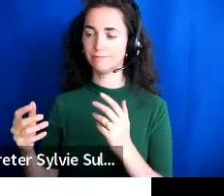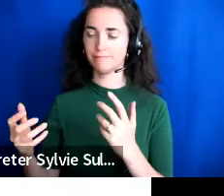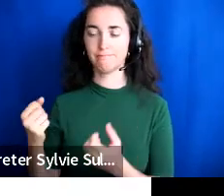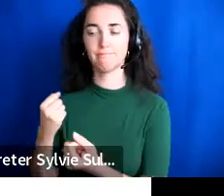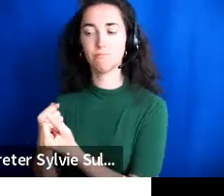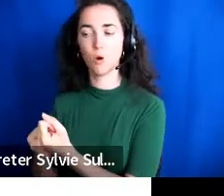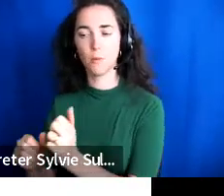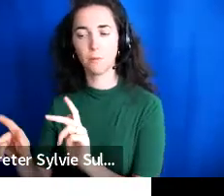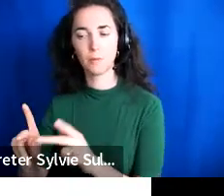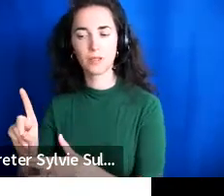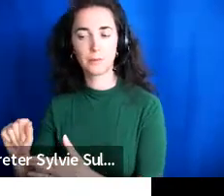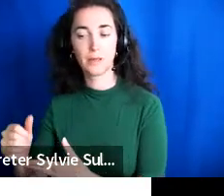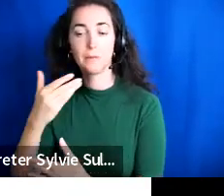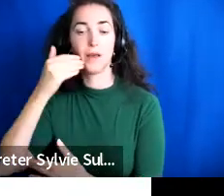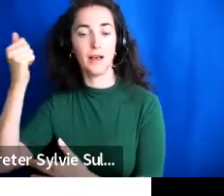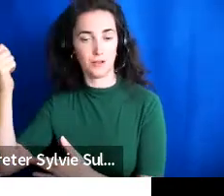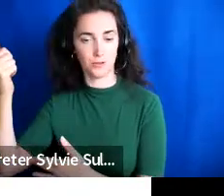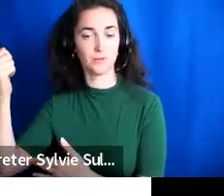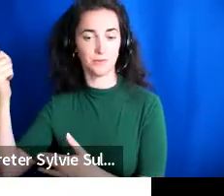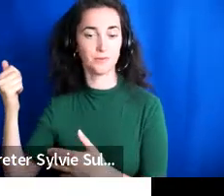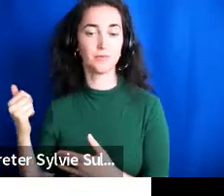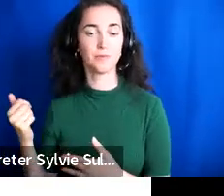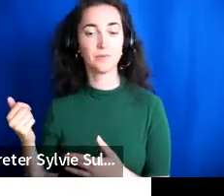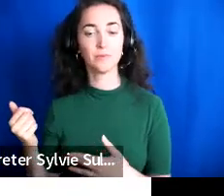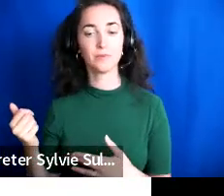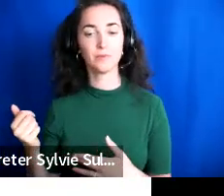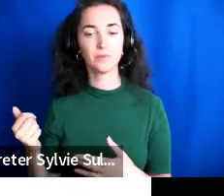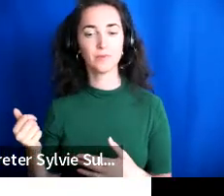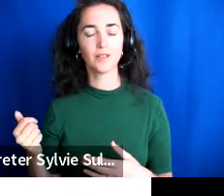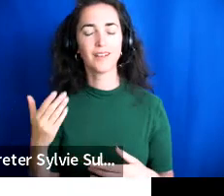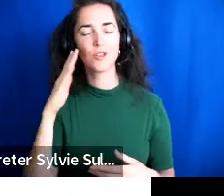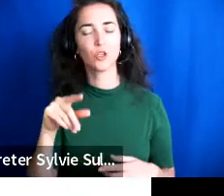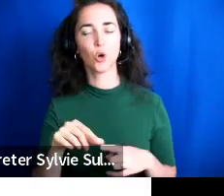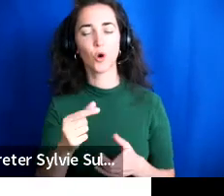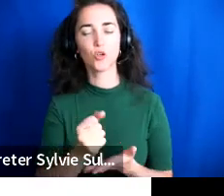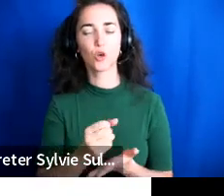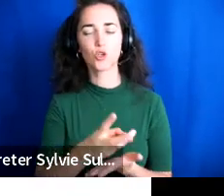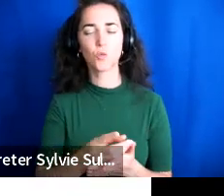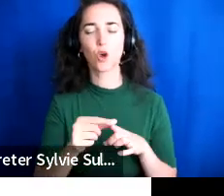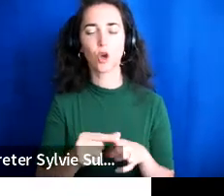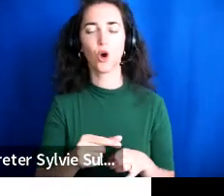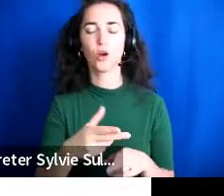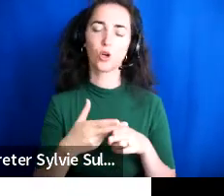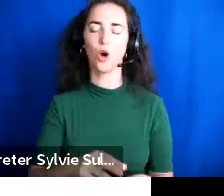And you know, and socially, let me use some work management.